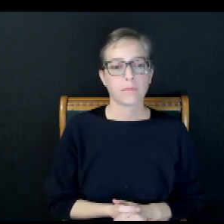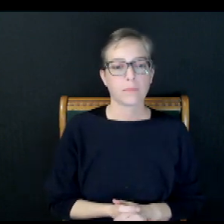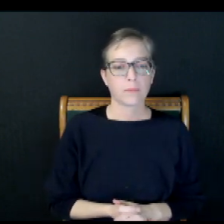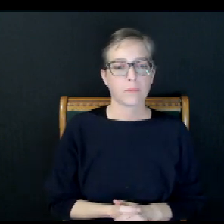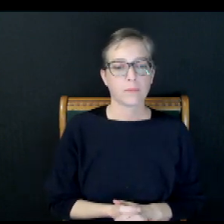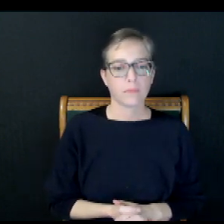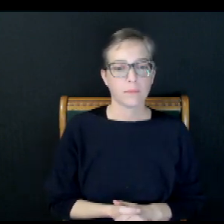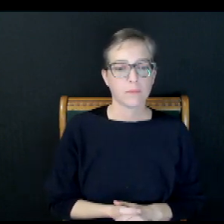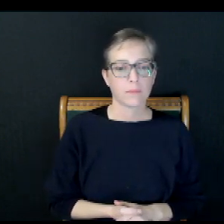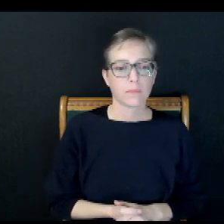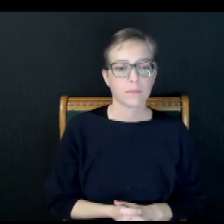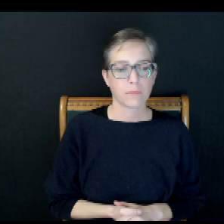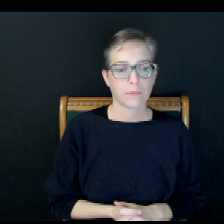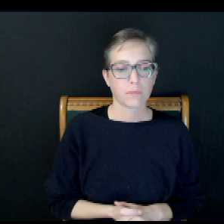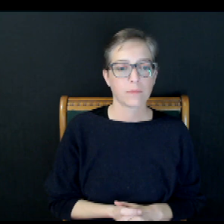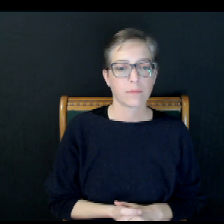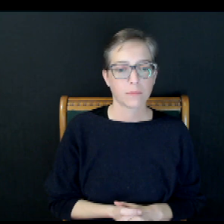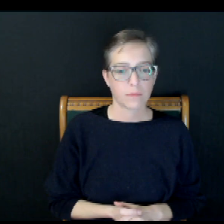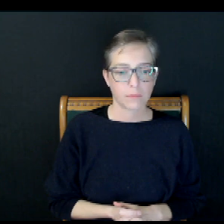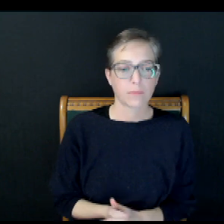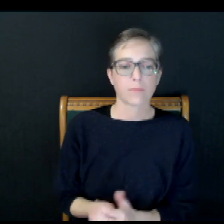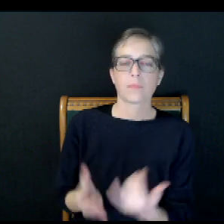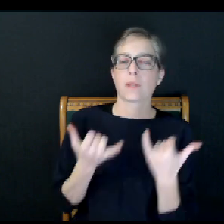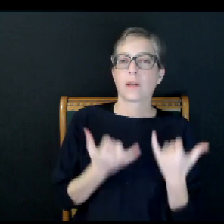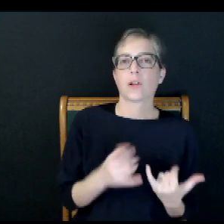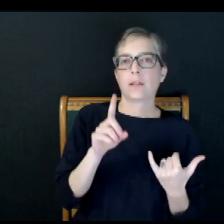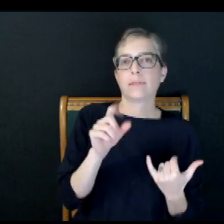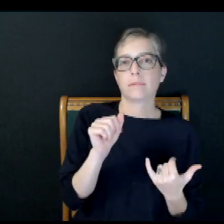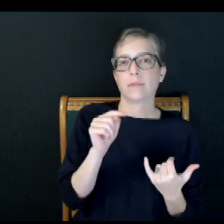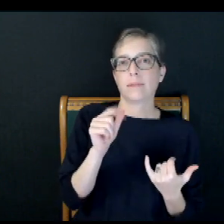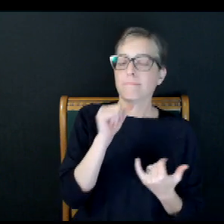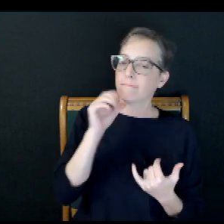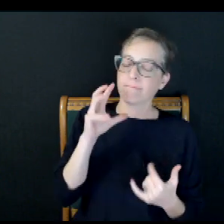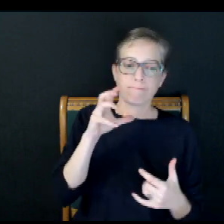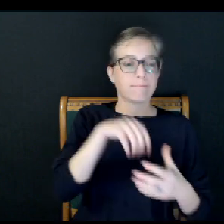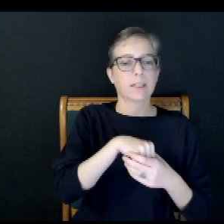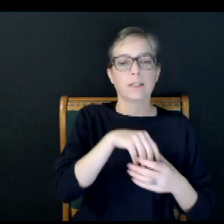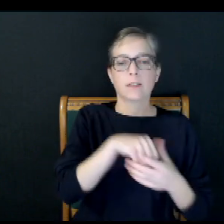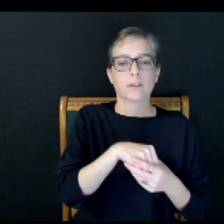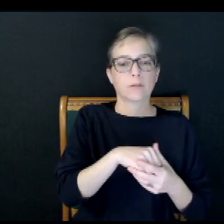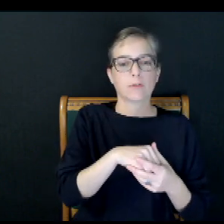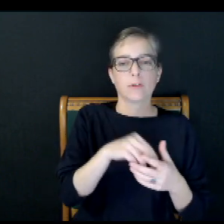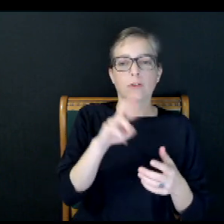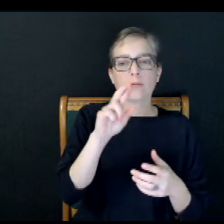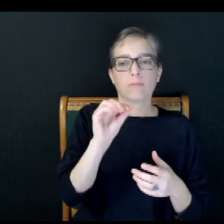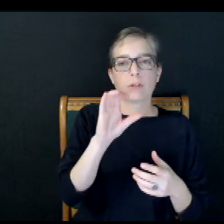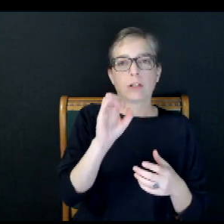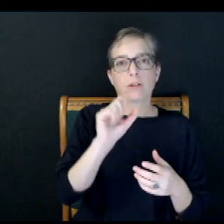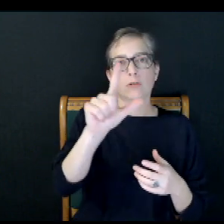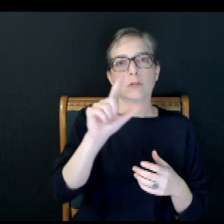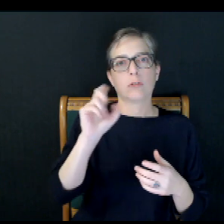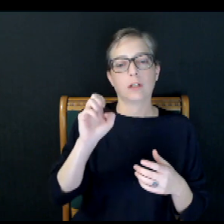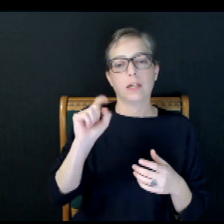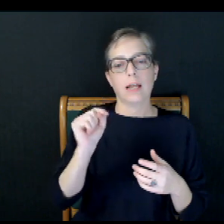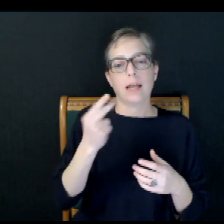racial and ethnic disparities in the use of self direction and also impacts on community living outcomes.